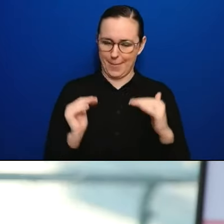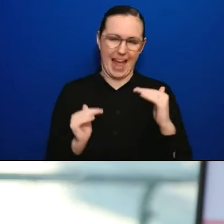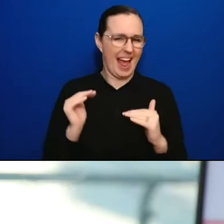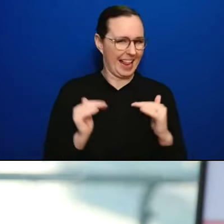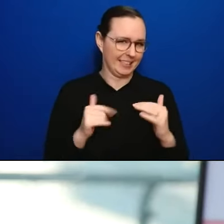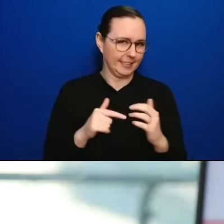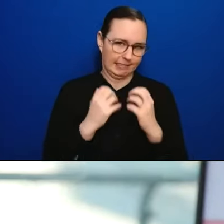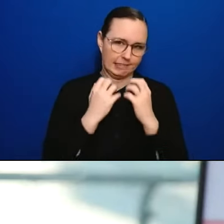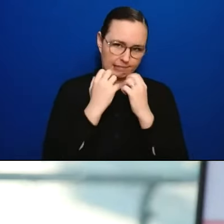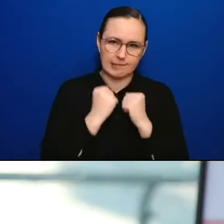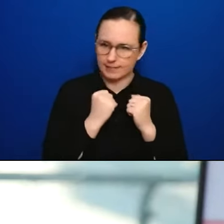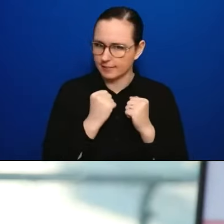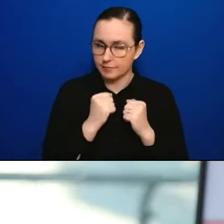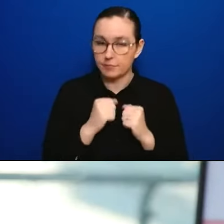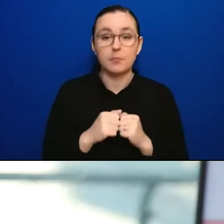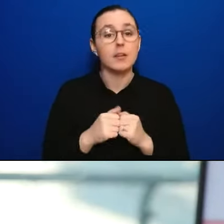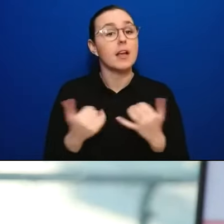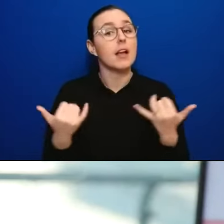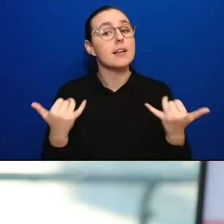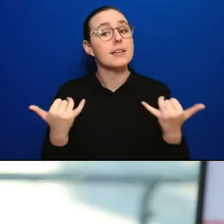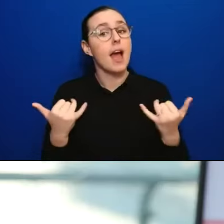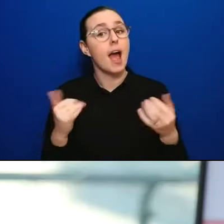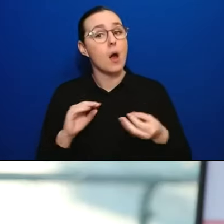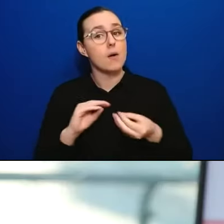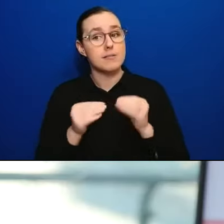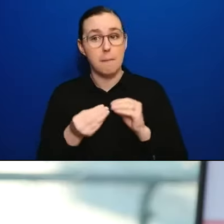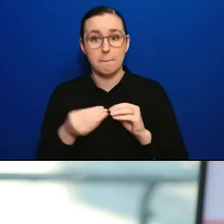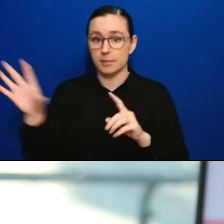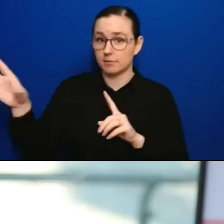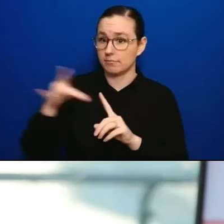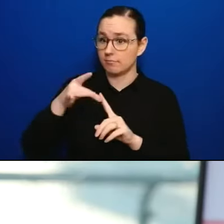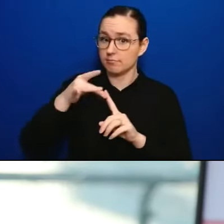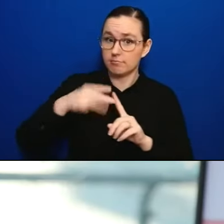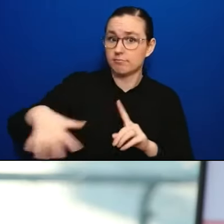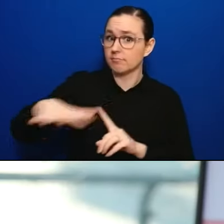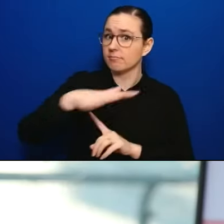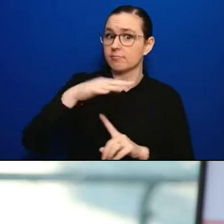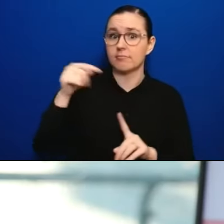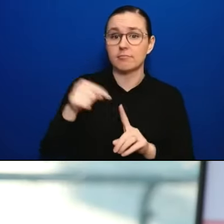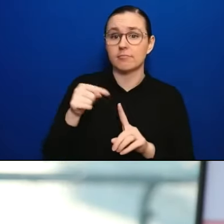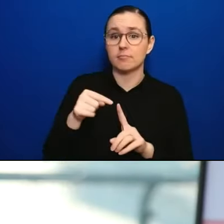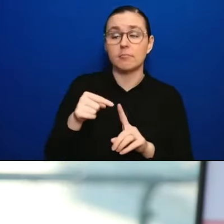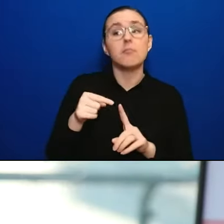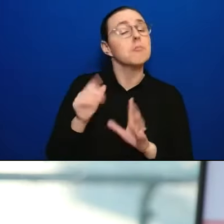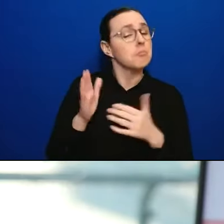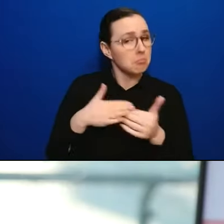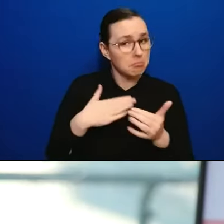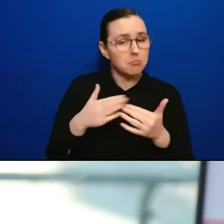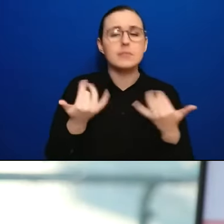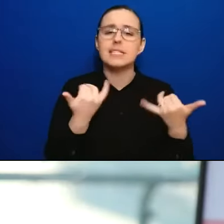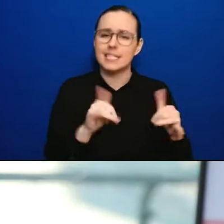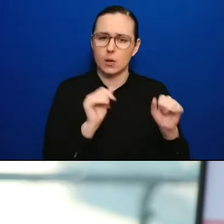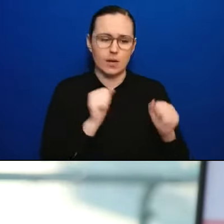continue to have that balance. And doors will be kept open right now.